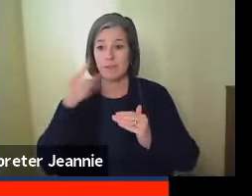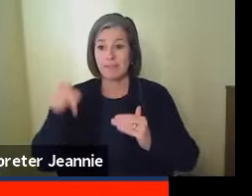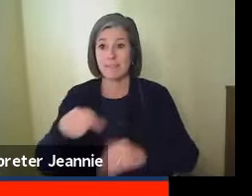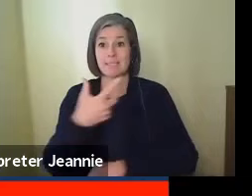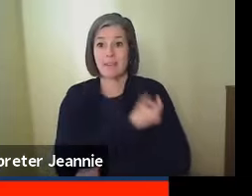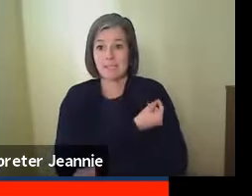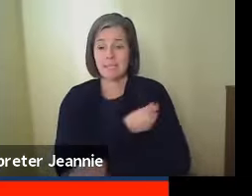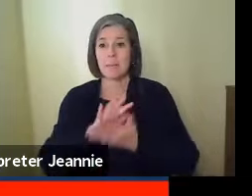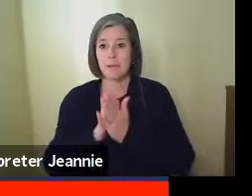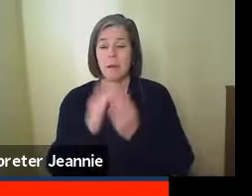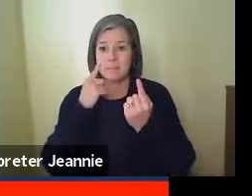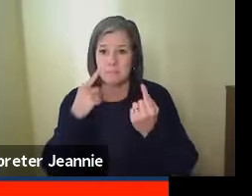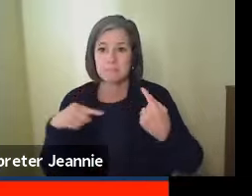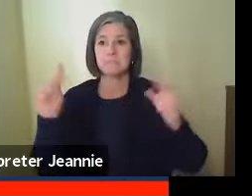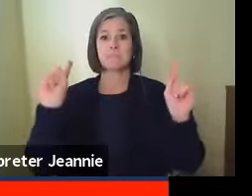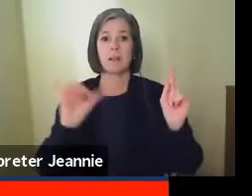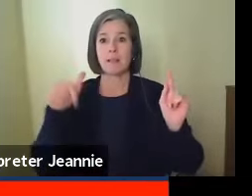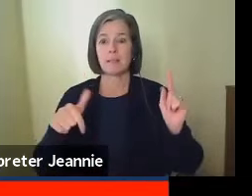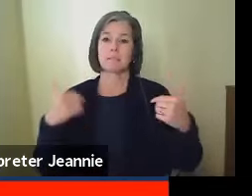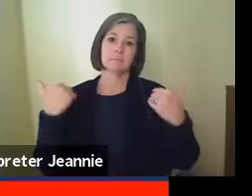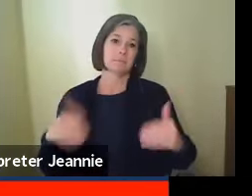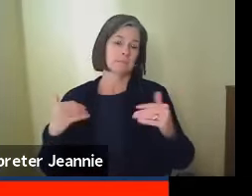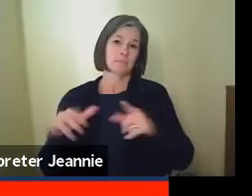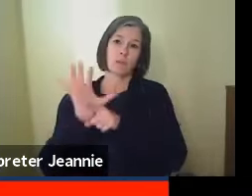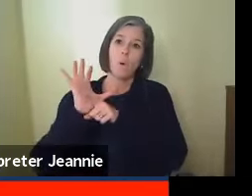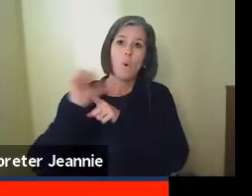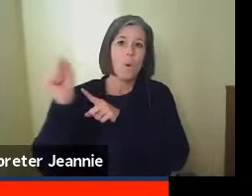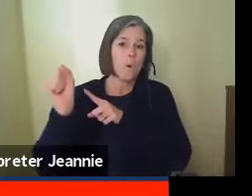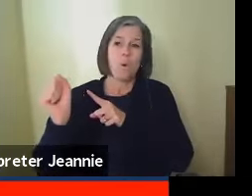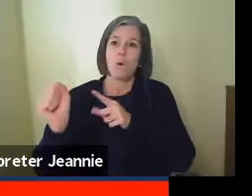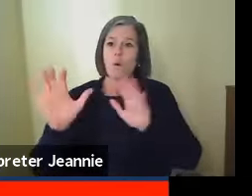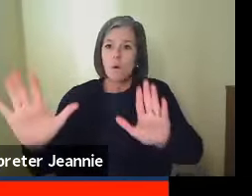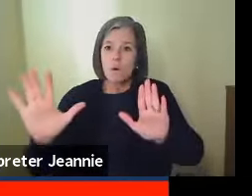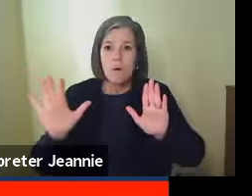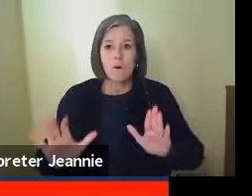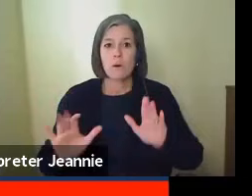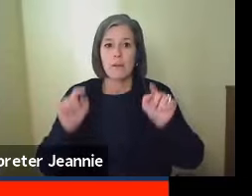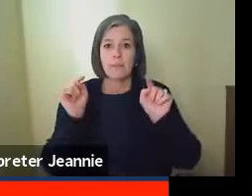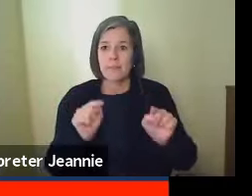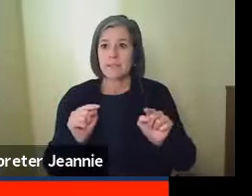I mean, this is absolutely miraculous that this vaccine is this effective.